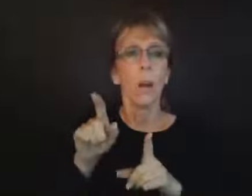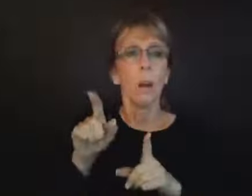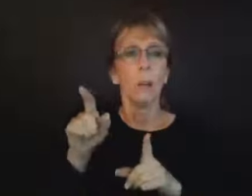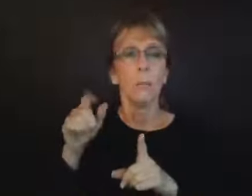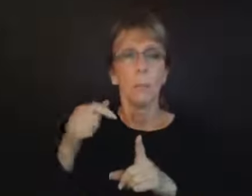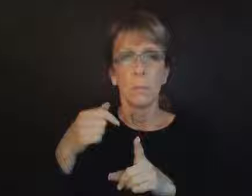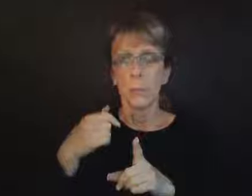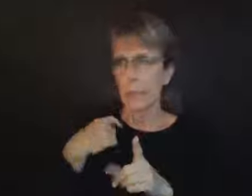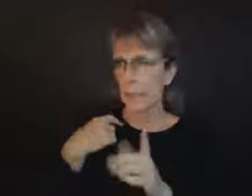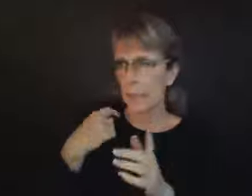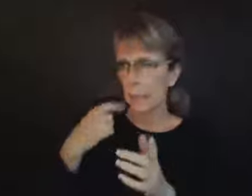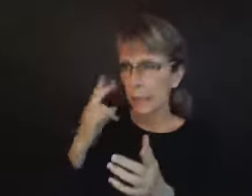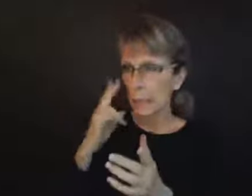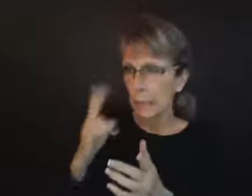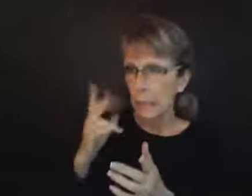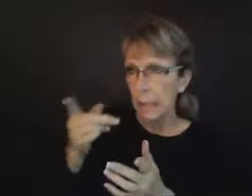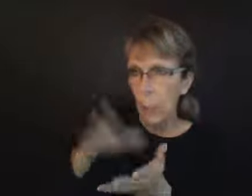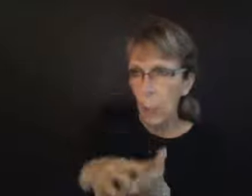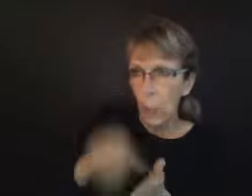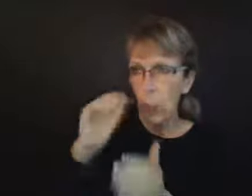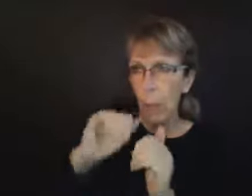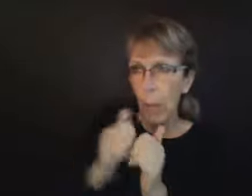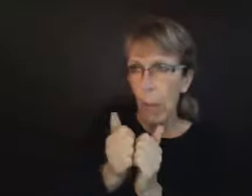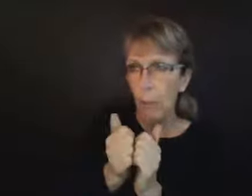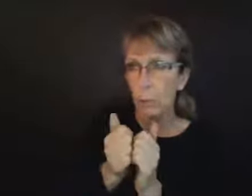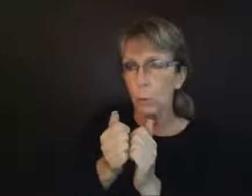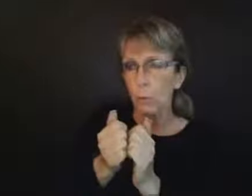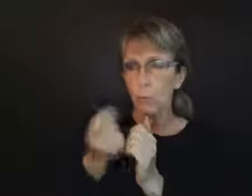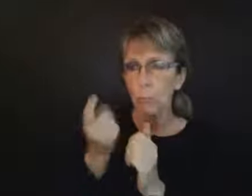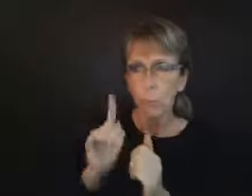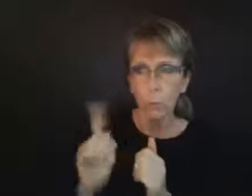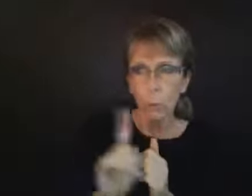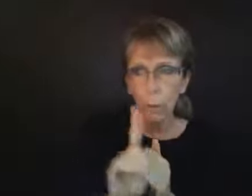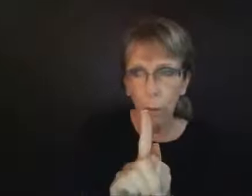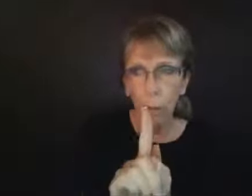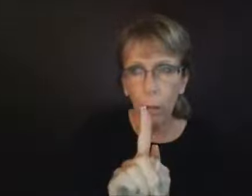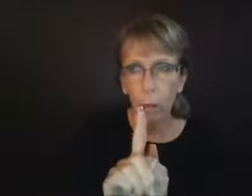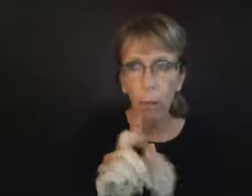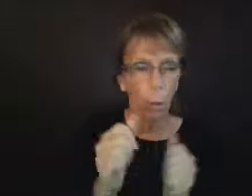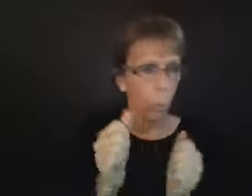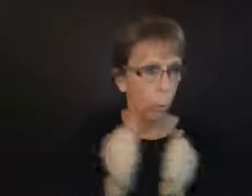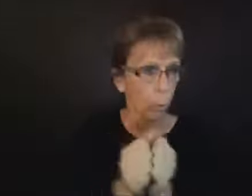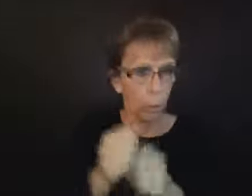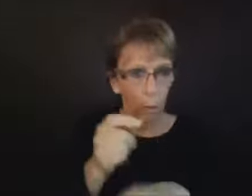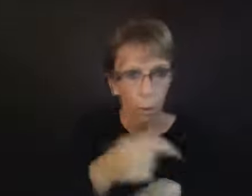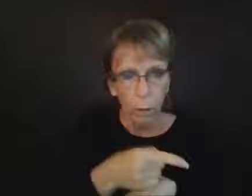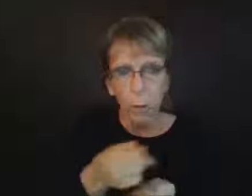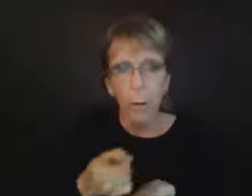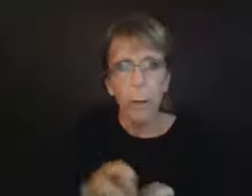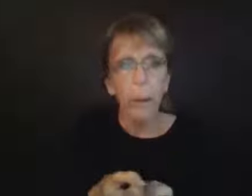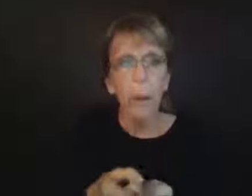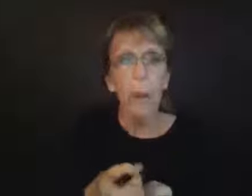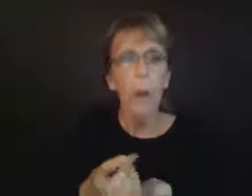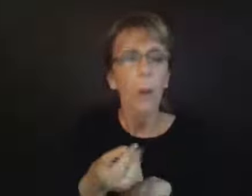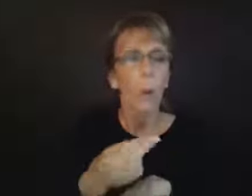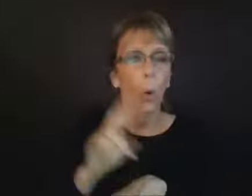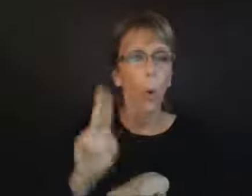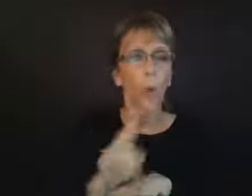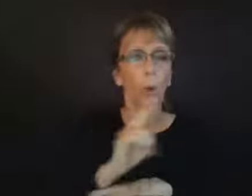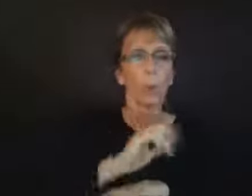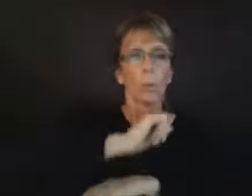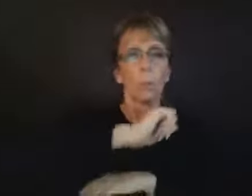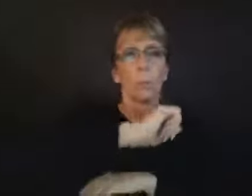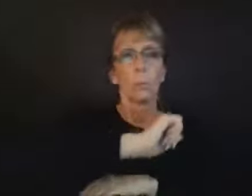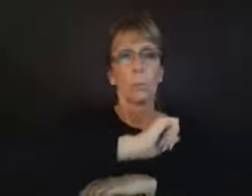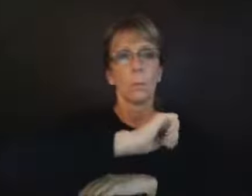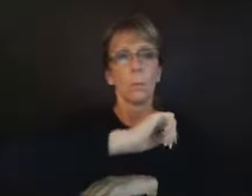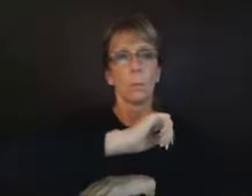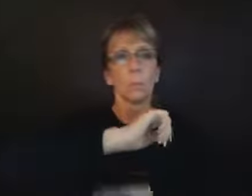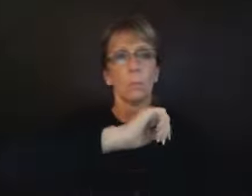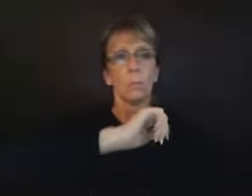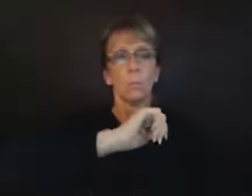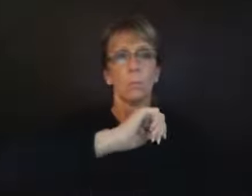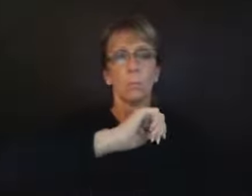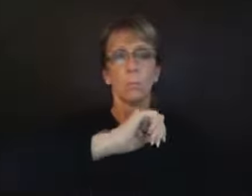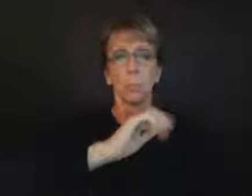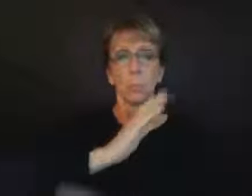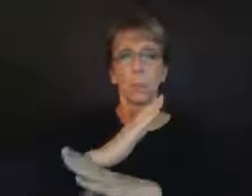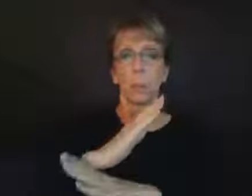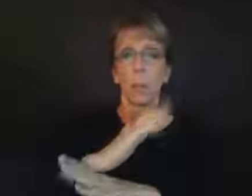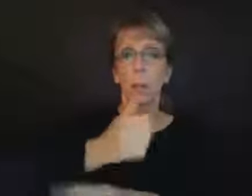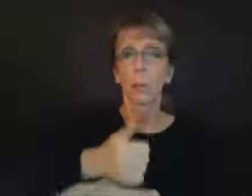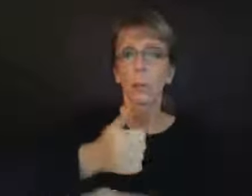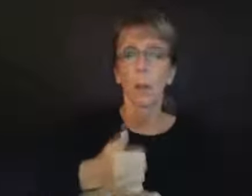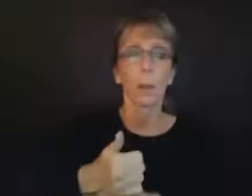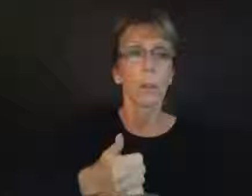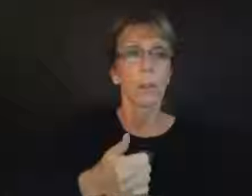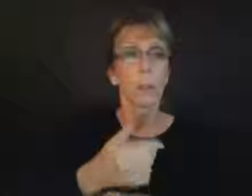I saw how they learned to safely navigate the environment,